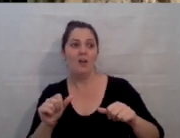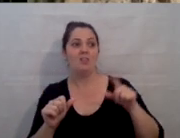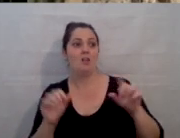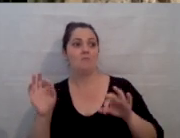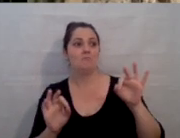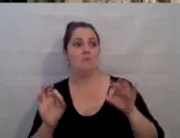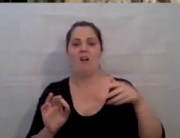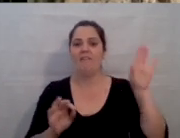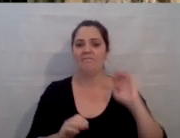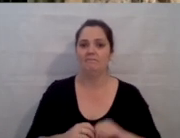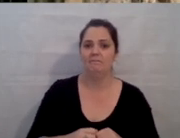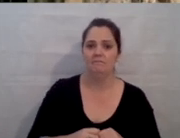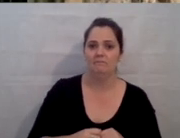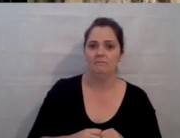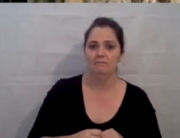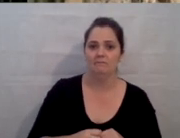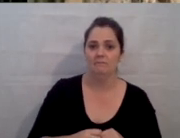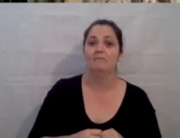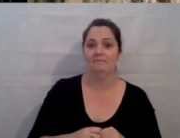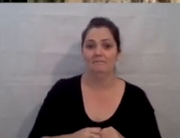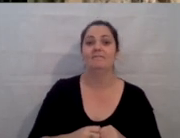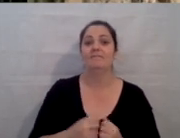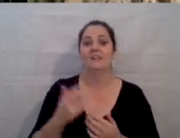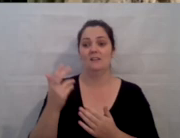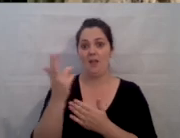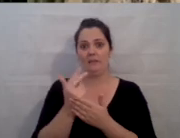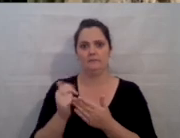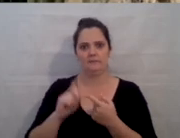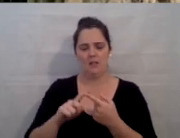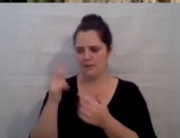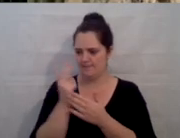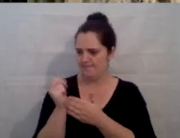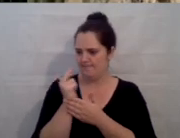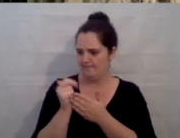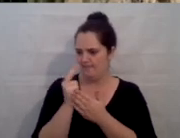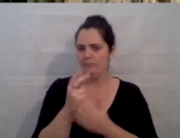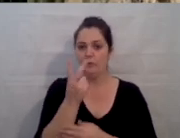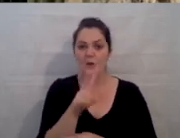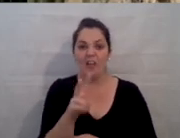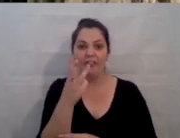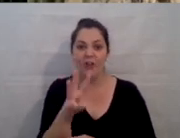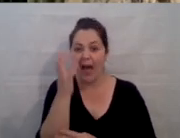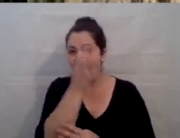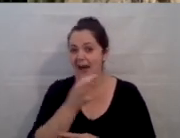students would then spend another 20 - 30 hours on that drawing before the model would come back again and they would reference the model